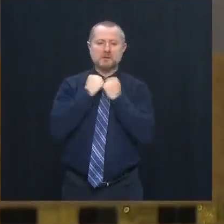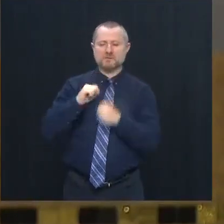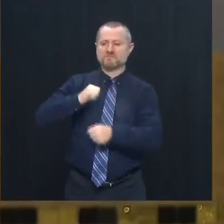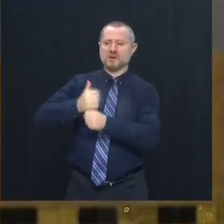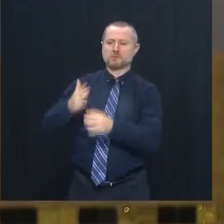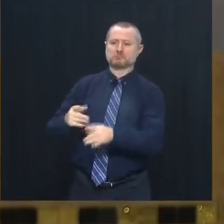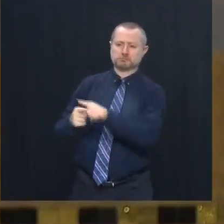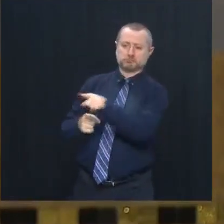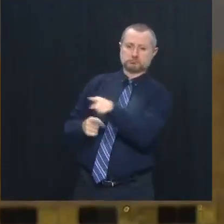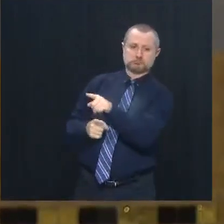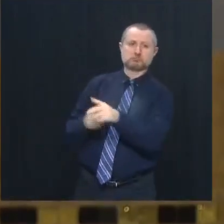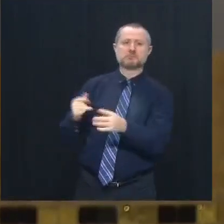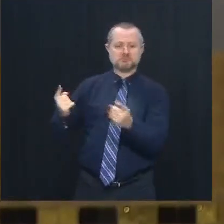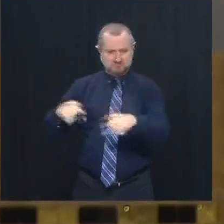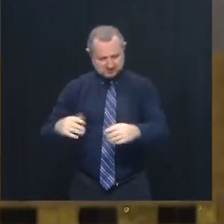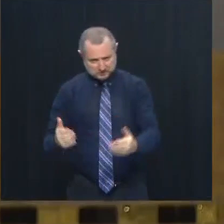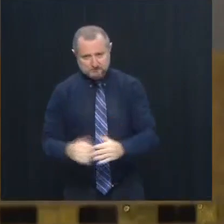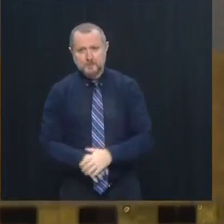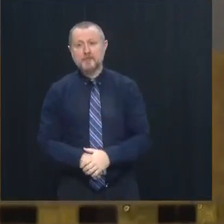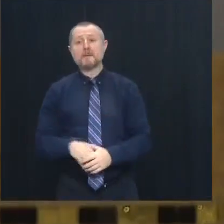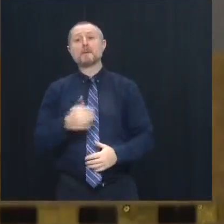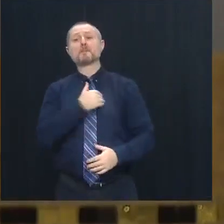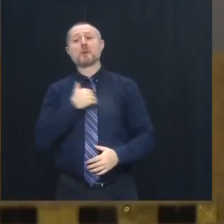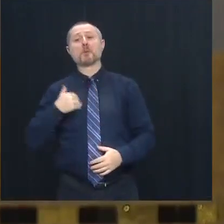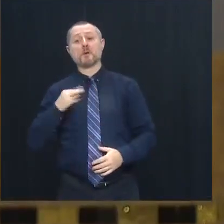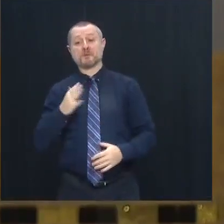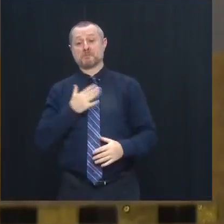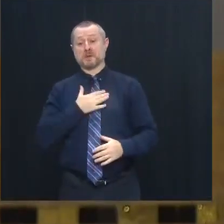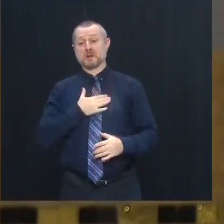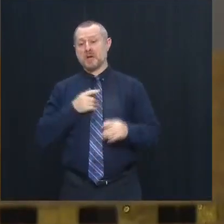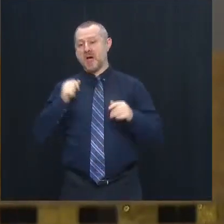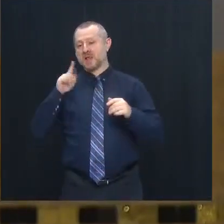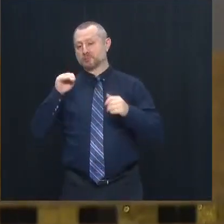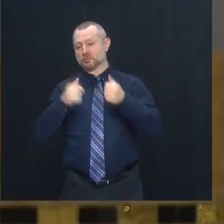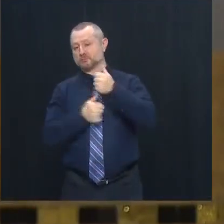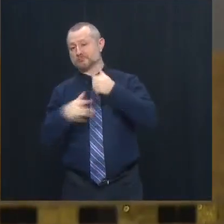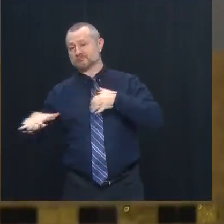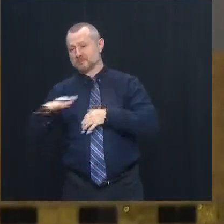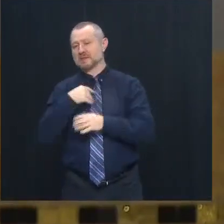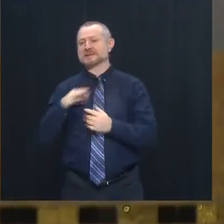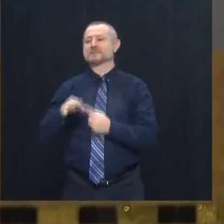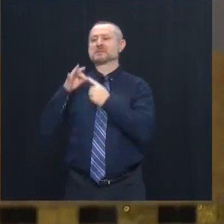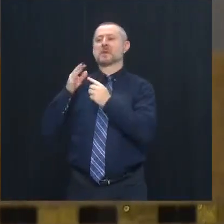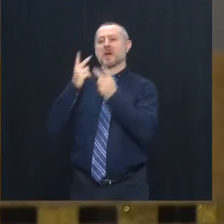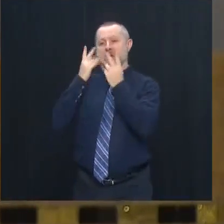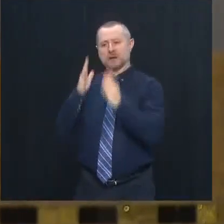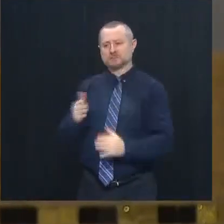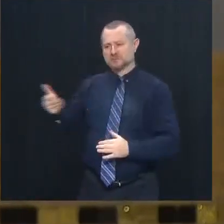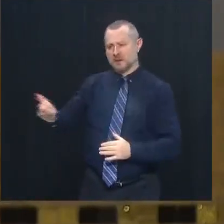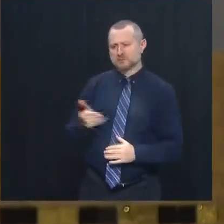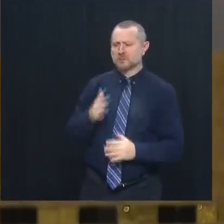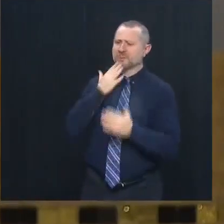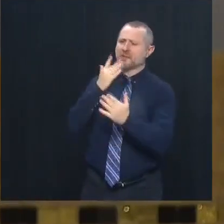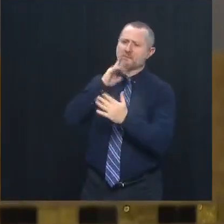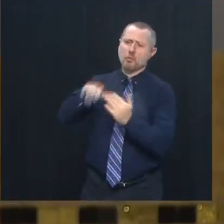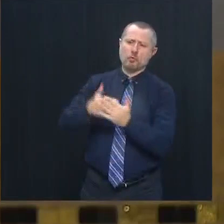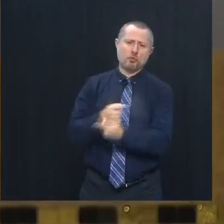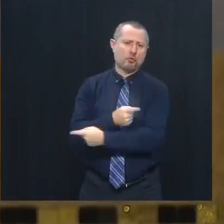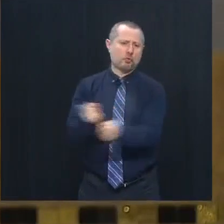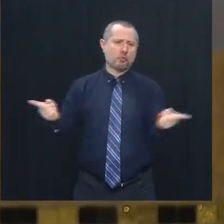WE'RE JOINED WITH THE COFOUNDERS OF THE BLACK LIVES MATTER MOVEMENT. PLEASURE TO BE WITH ALL OF YOU.